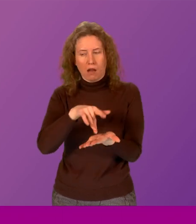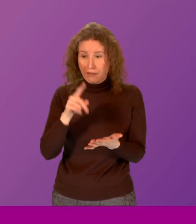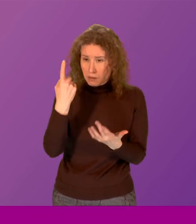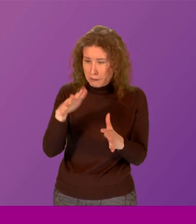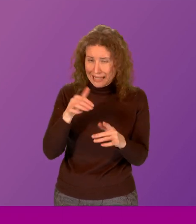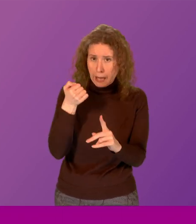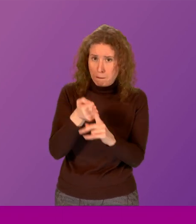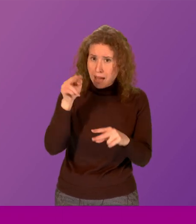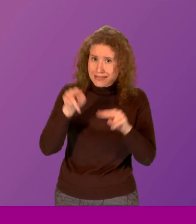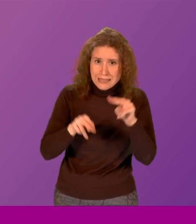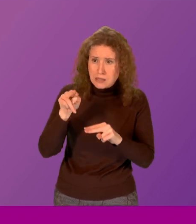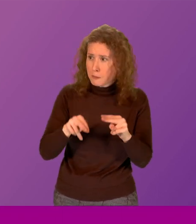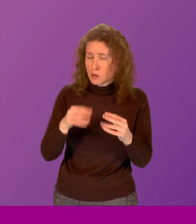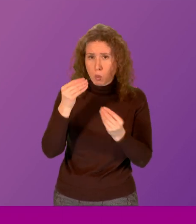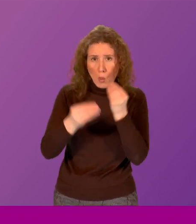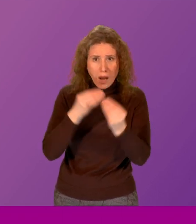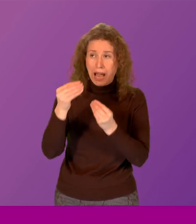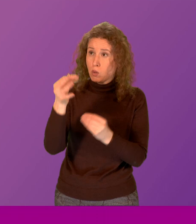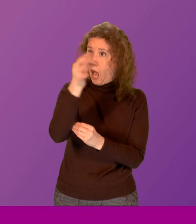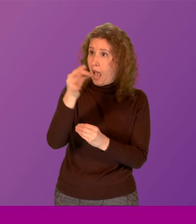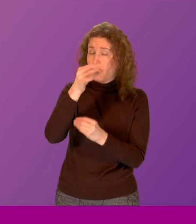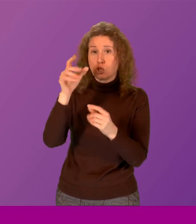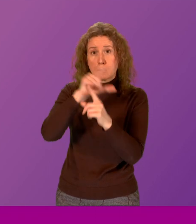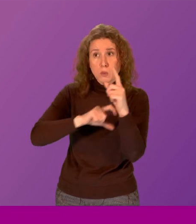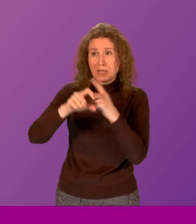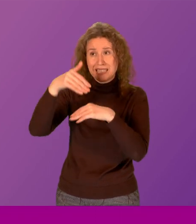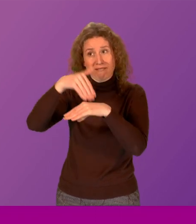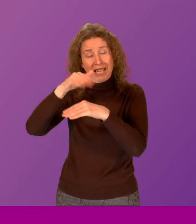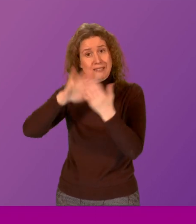been conducted on island communities that are affected by VisitScotland’s decision?